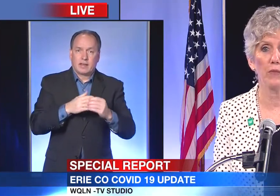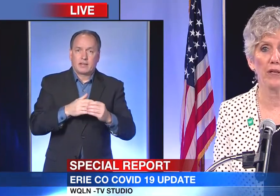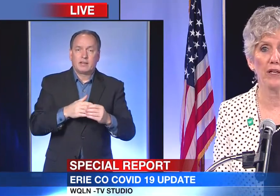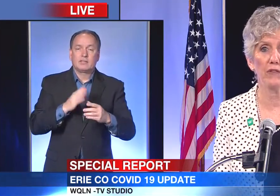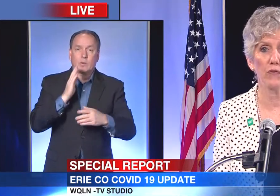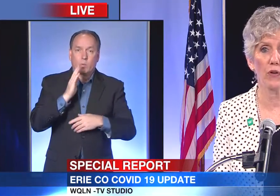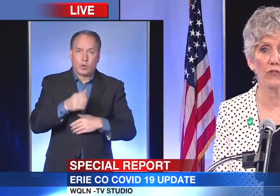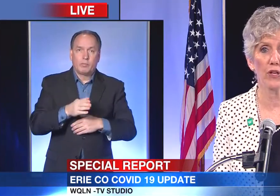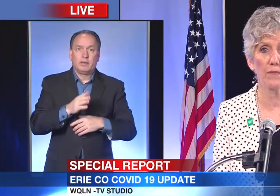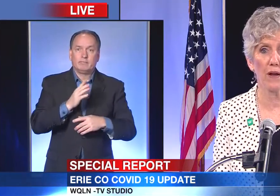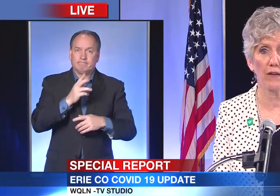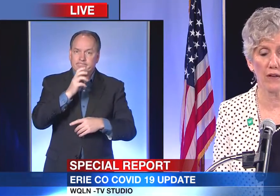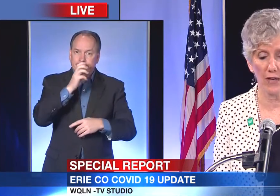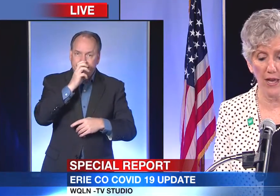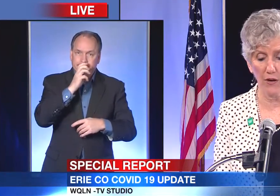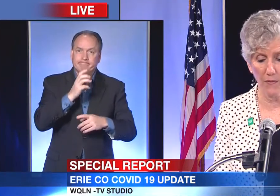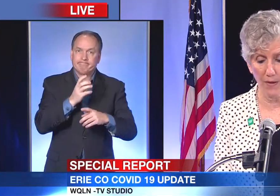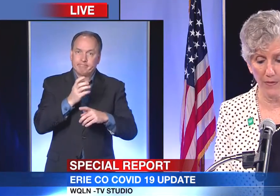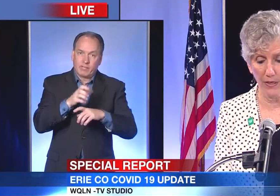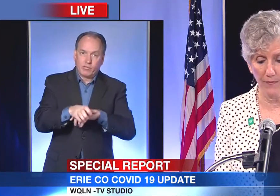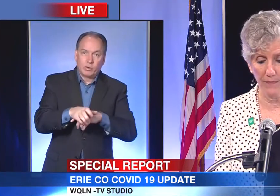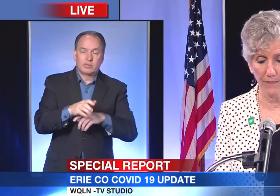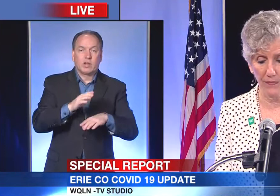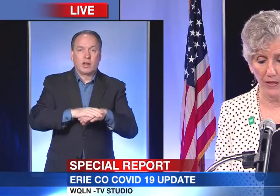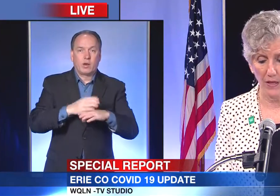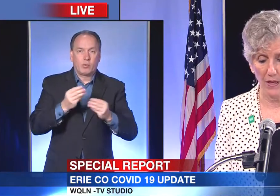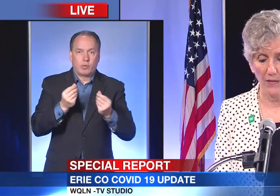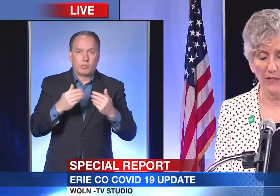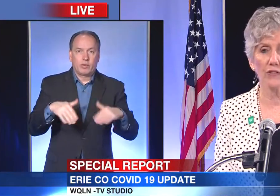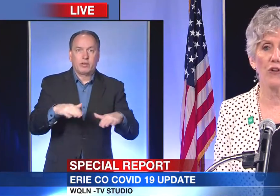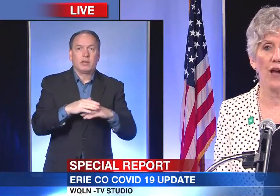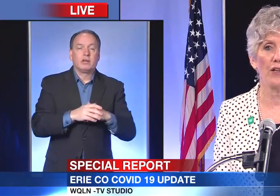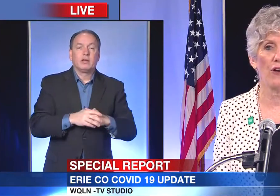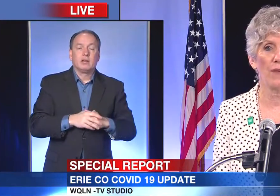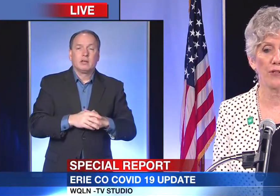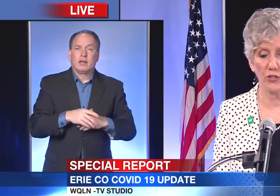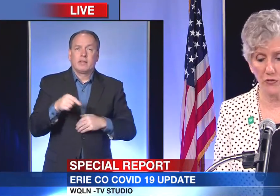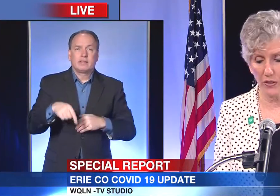FACILITY. AND THESE GUIDELINES WILL BE